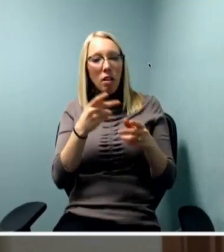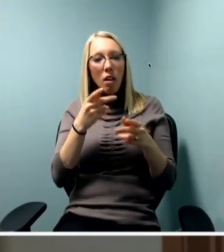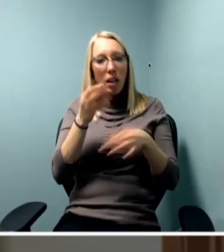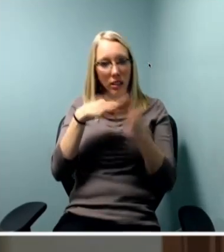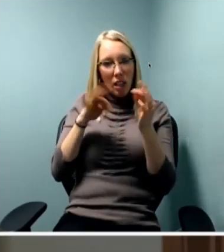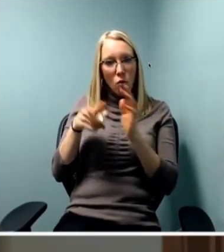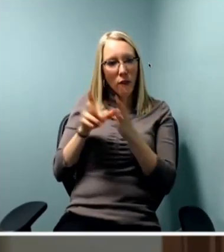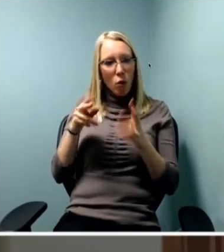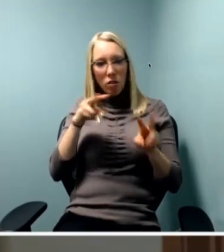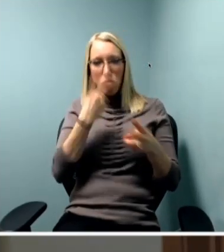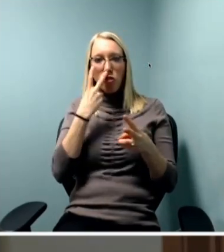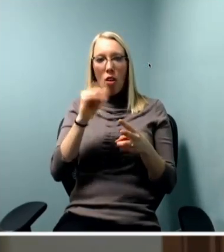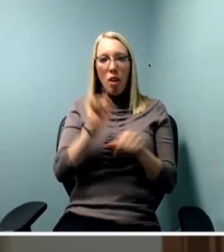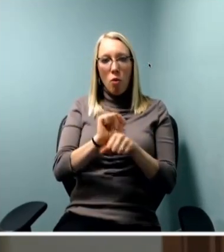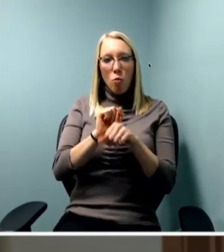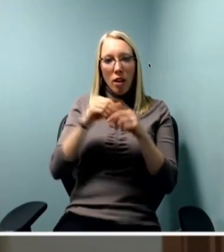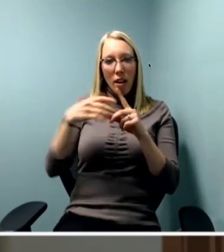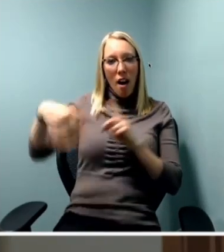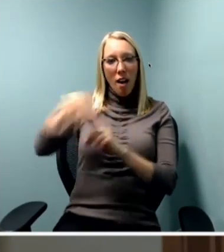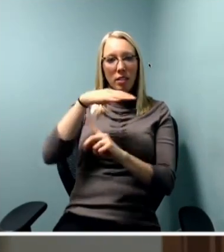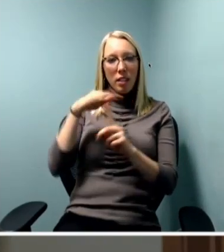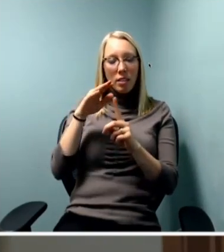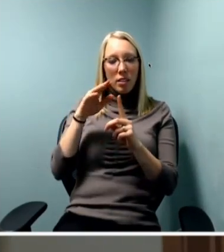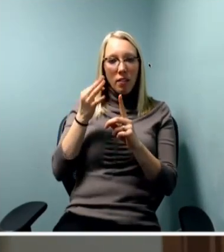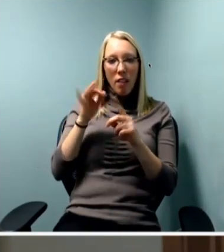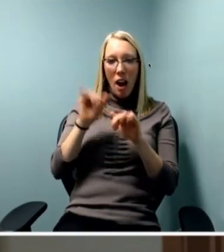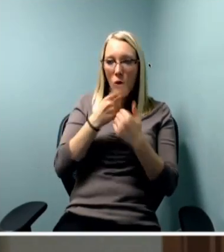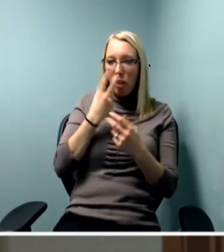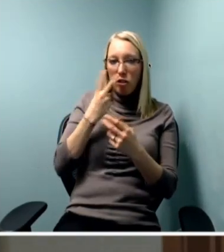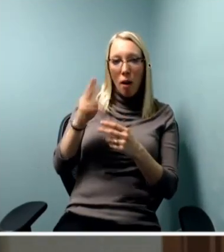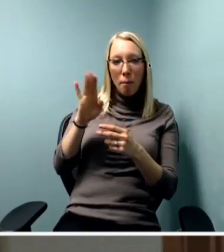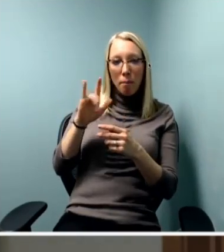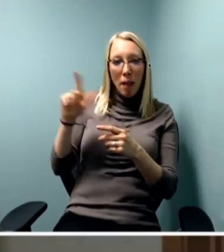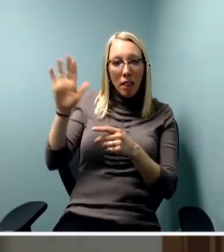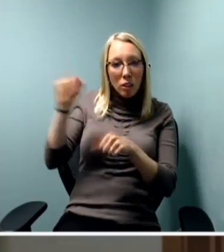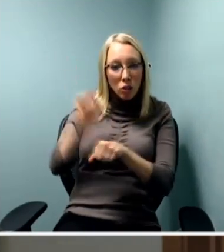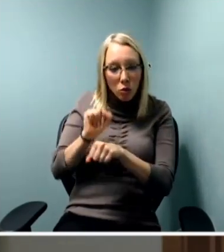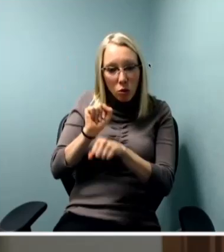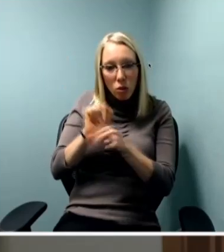of what they knew about Bill's work or about Joe's work, or about Joanna's work.